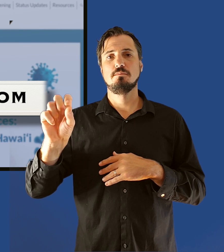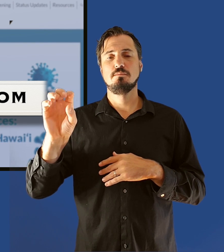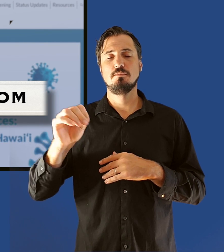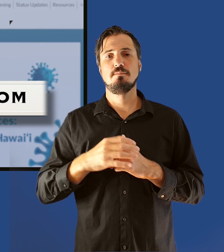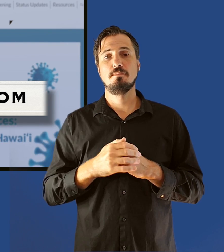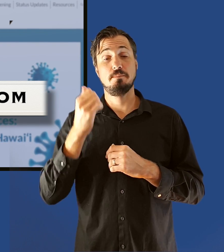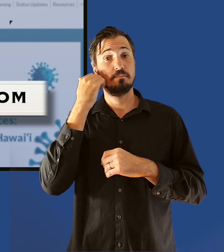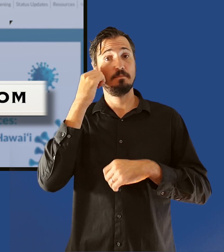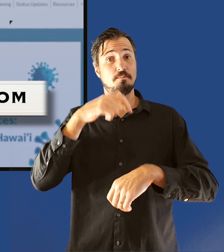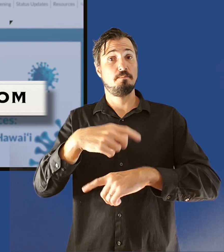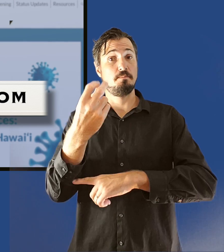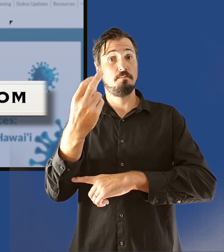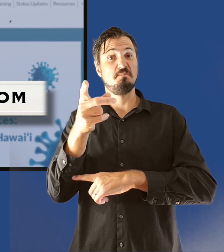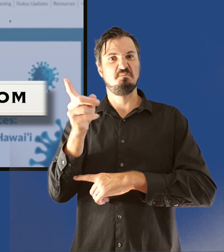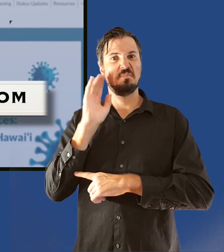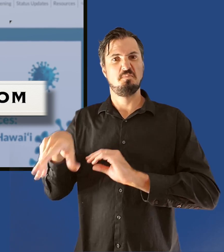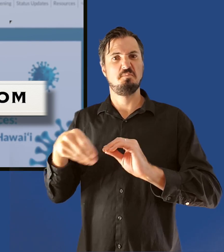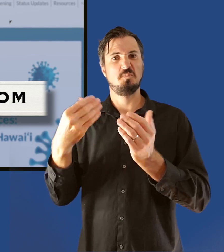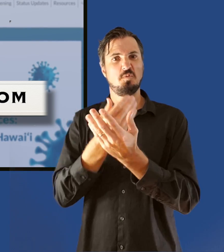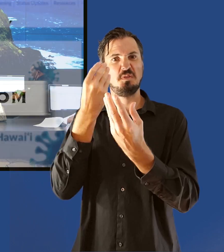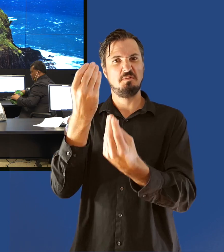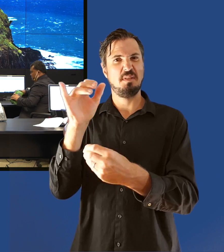The daily count on this site is updated at noon everyday.